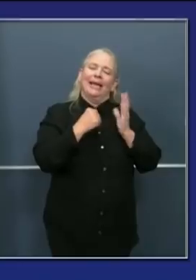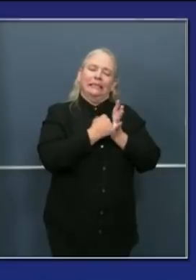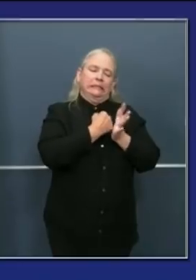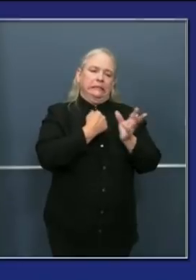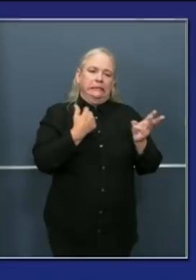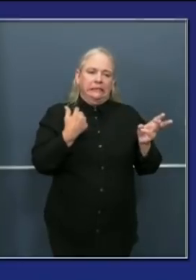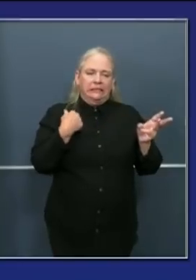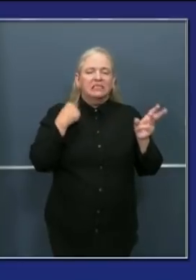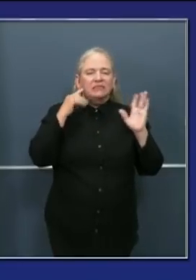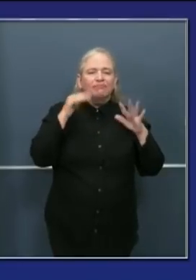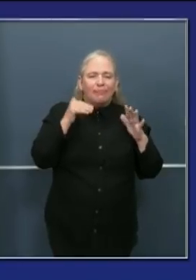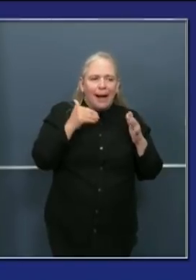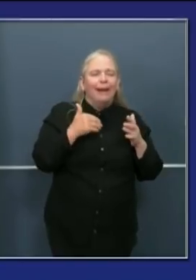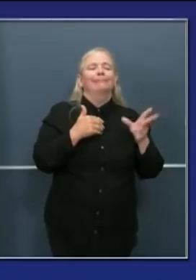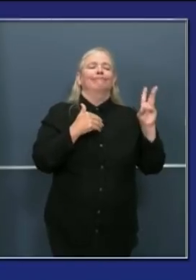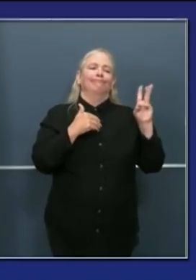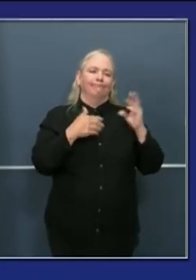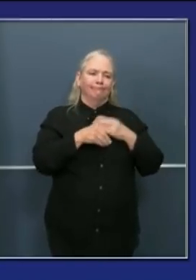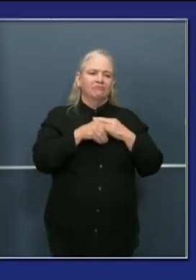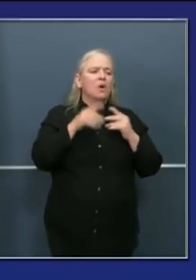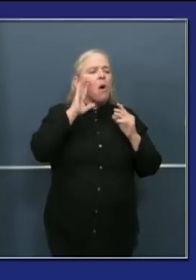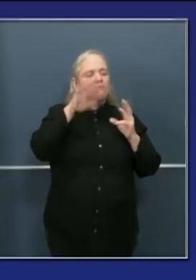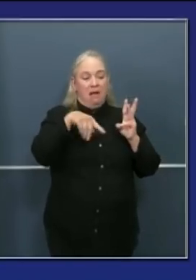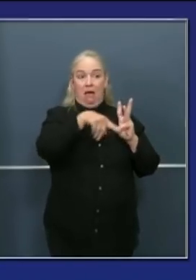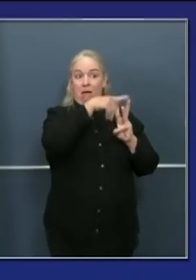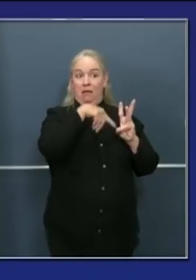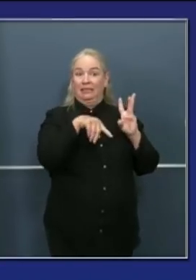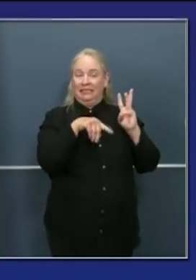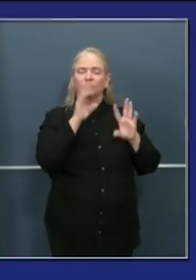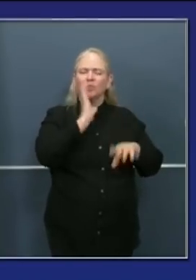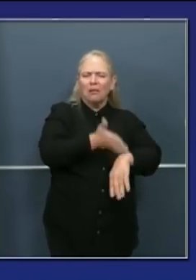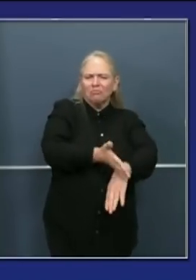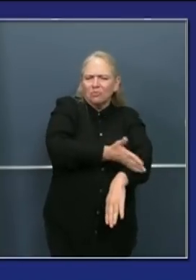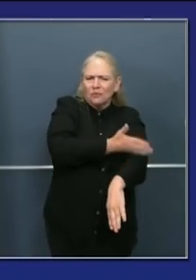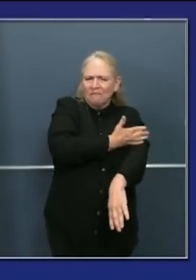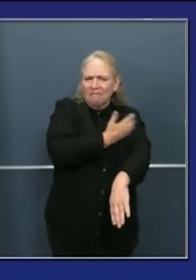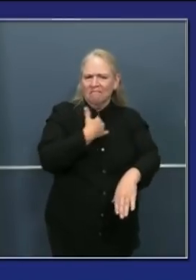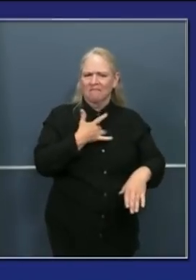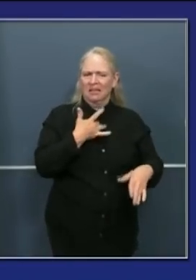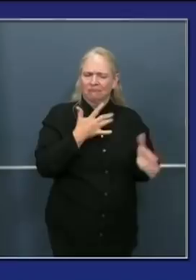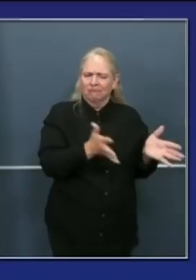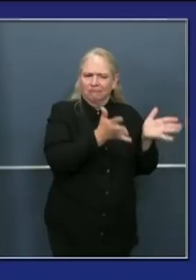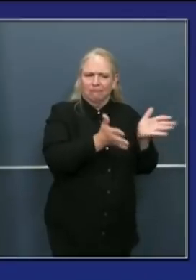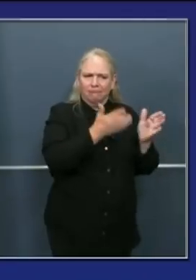OFFICIALS OF THEIR OWN AND THREE COUNTIES SIX JUST JOINED